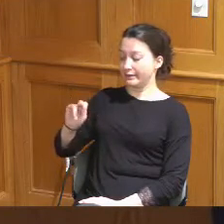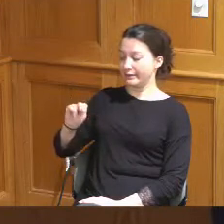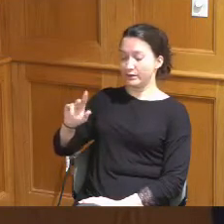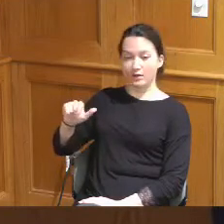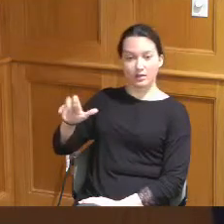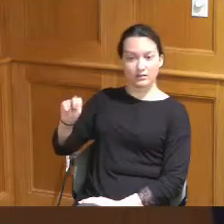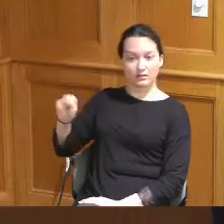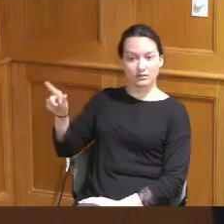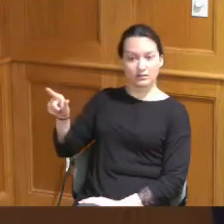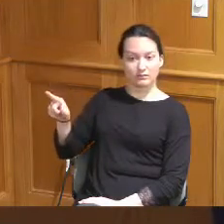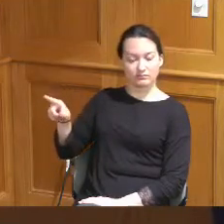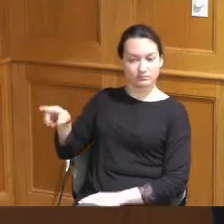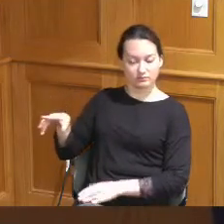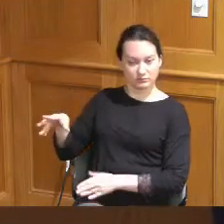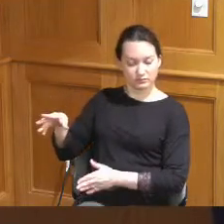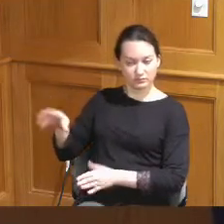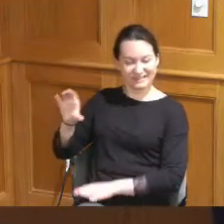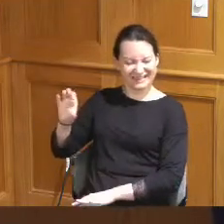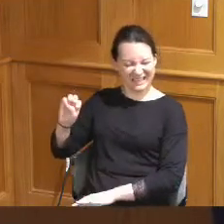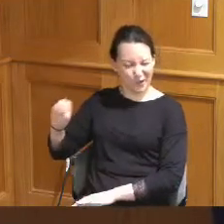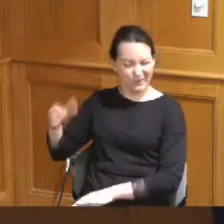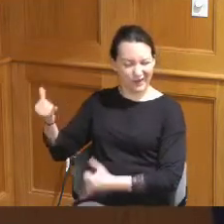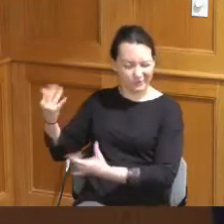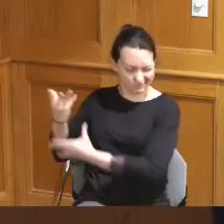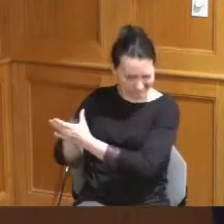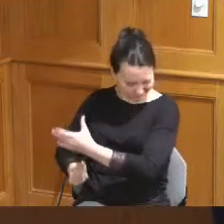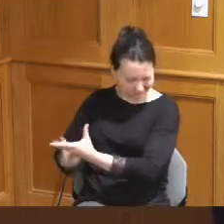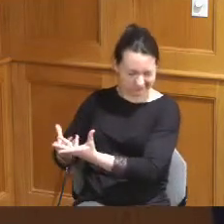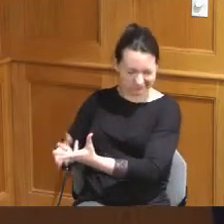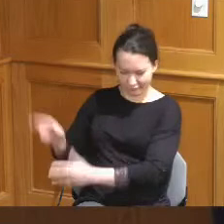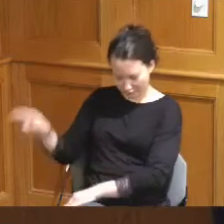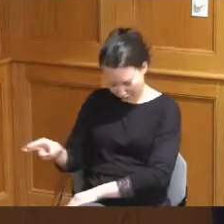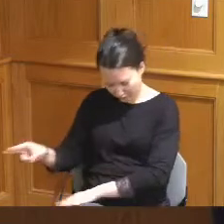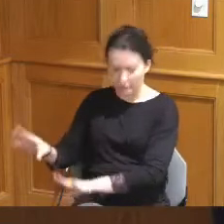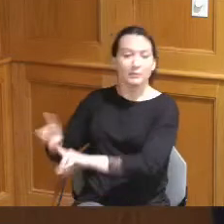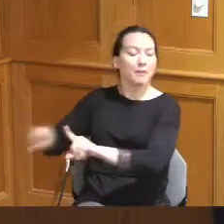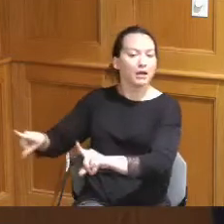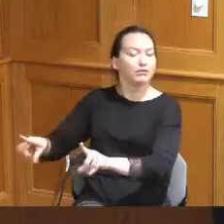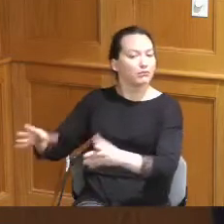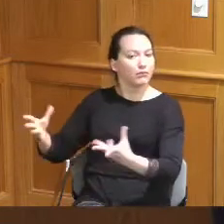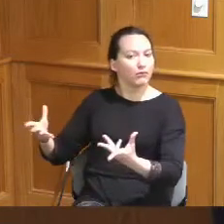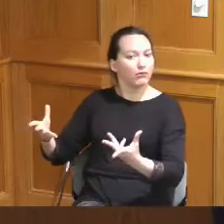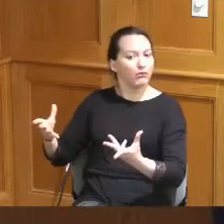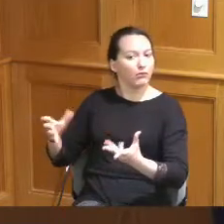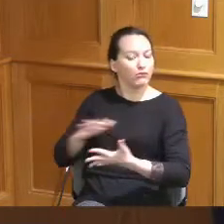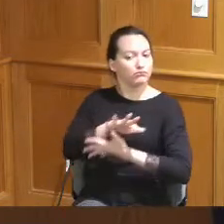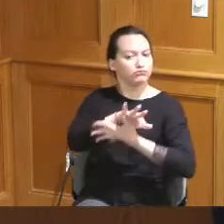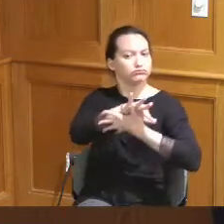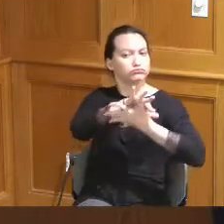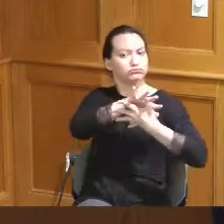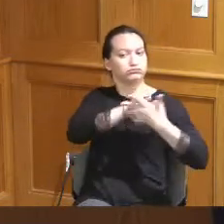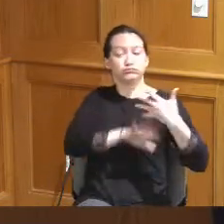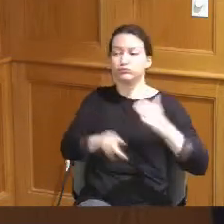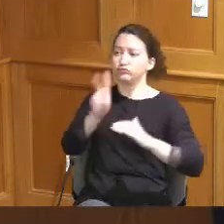and restiso he has now passed away but it had on here the things that were going to have room night